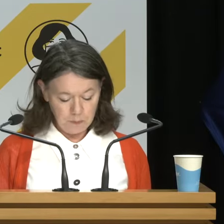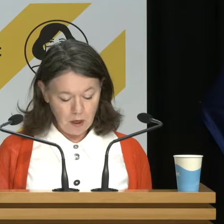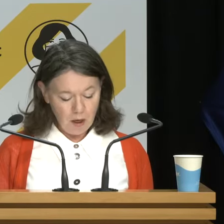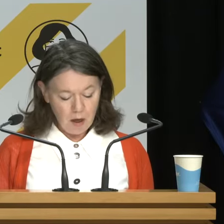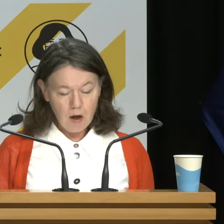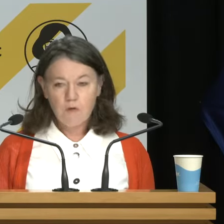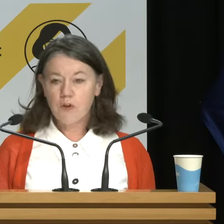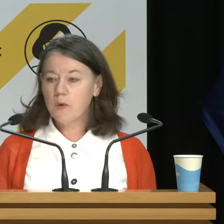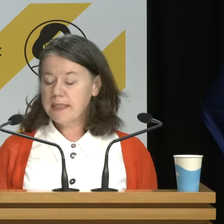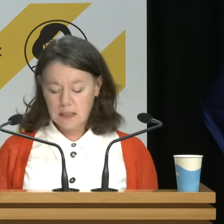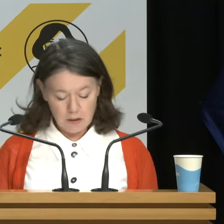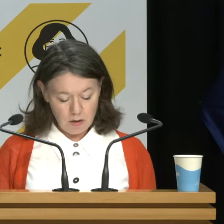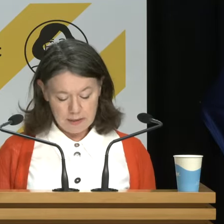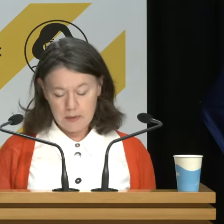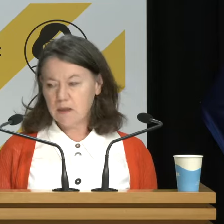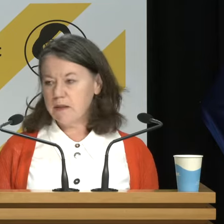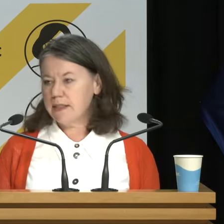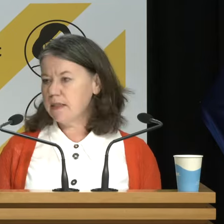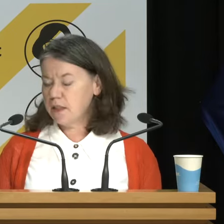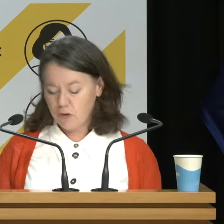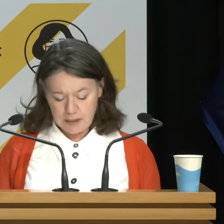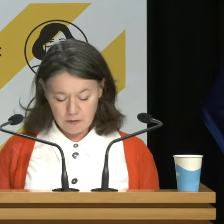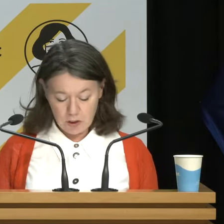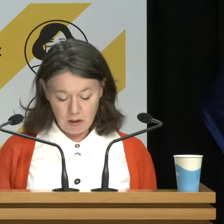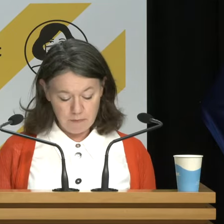hospitalisations, and that will work. This is a significant drop from